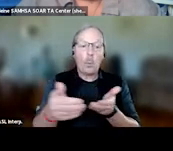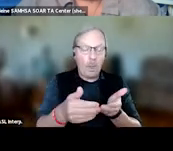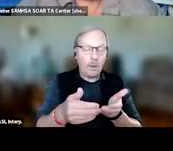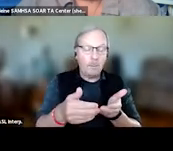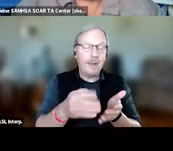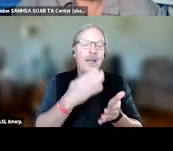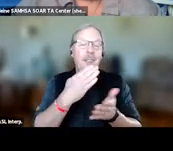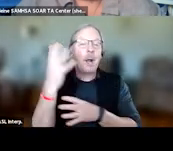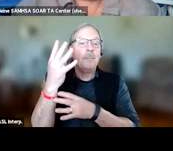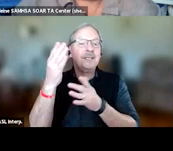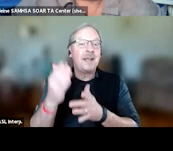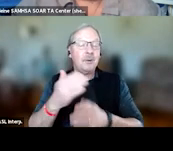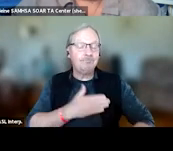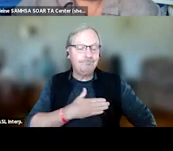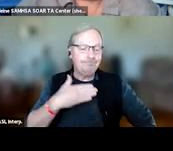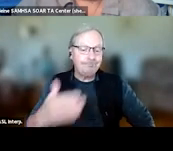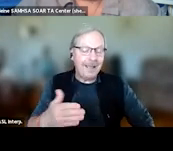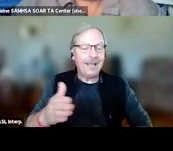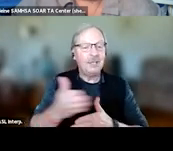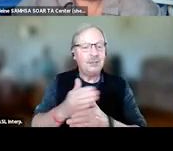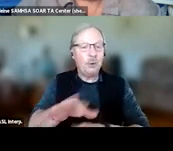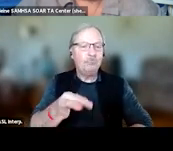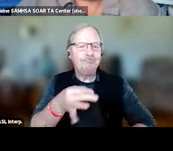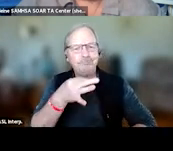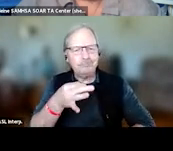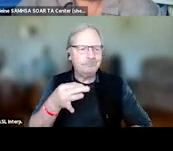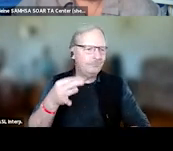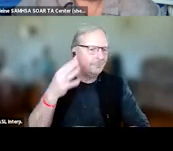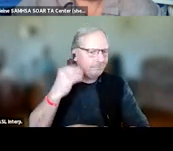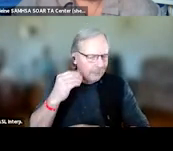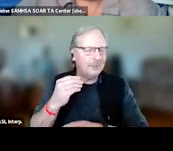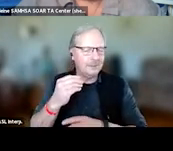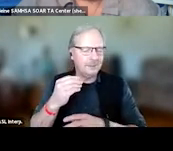for your willingness to share your expertise and experience with building collaborations